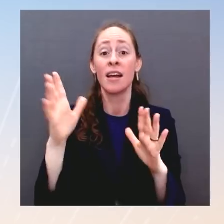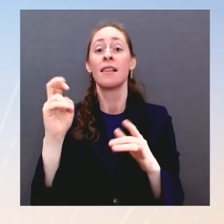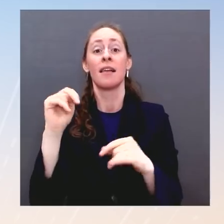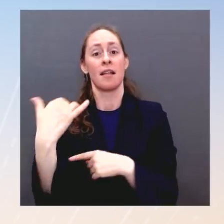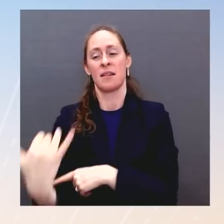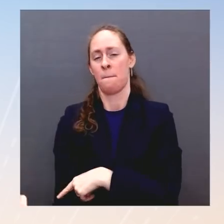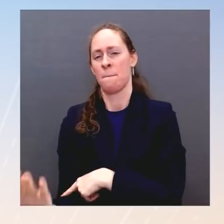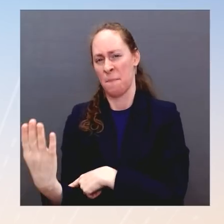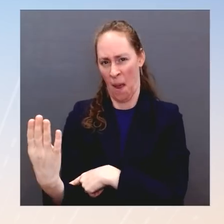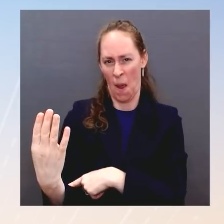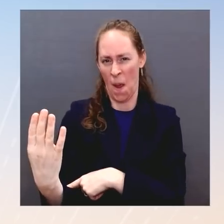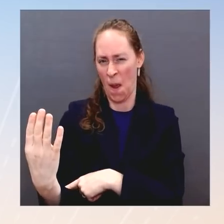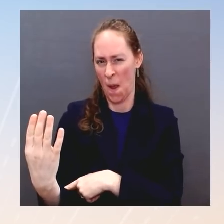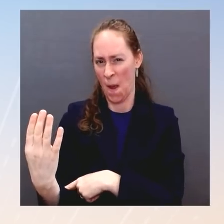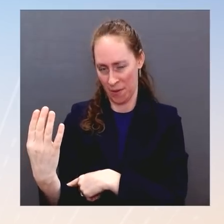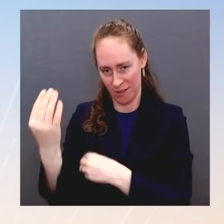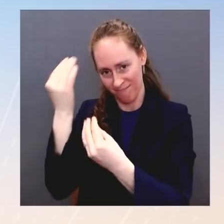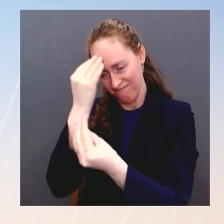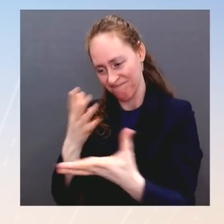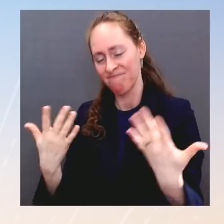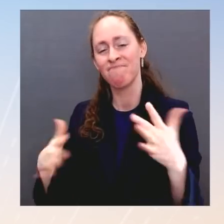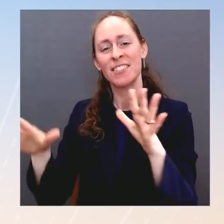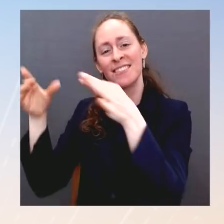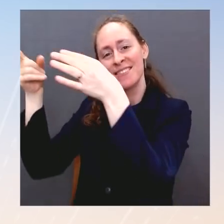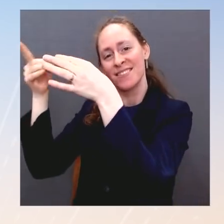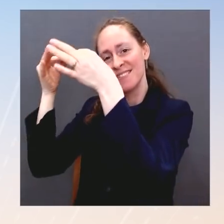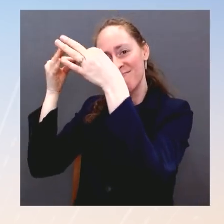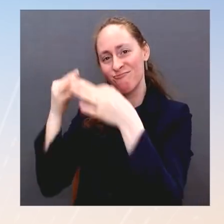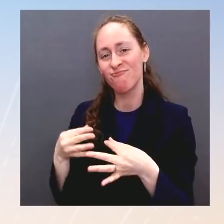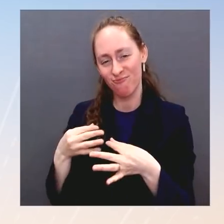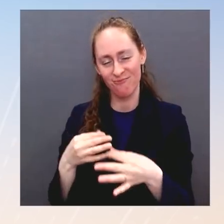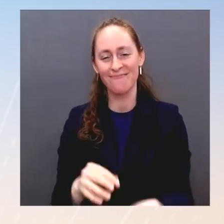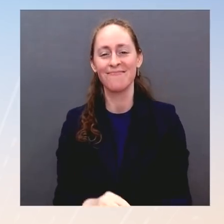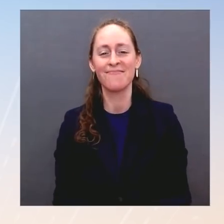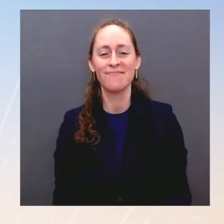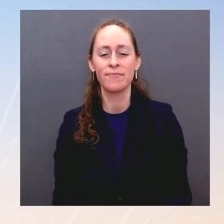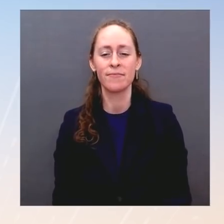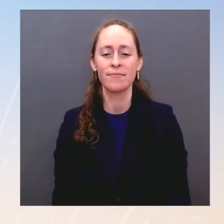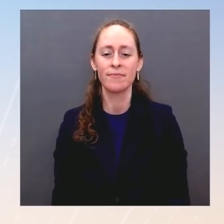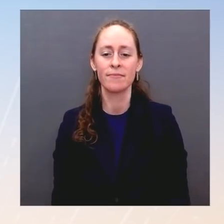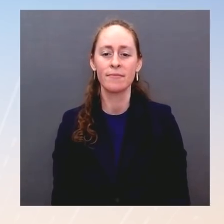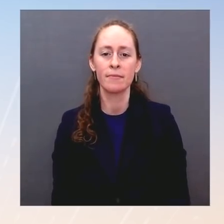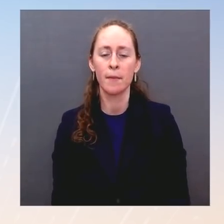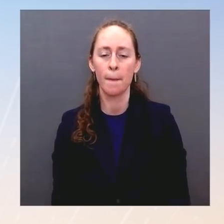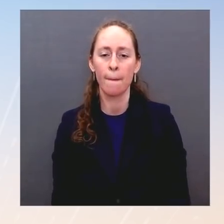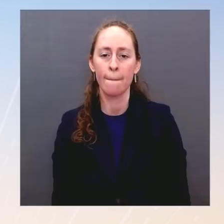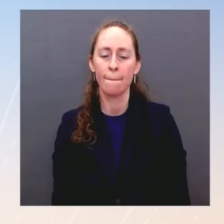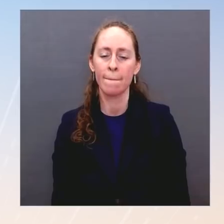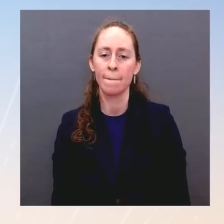I'd also note that the Vice President has been very engaged not just in the decision-making process, as the President talked about during his remarks,